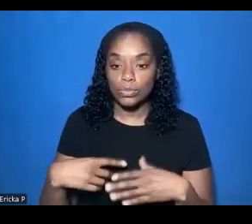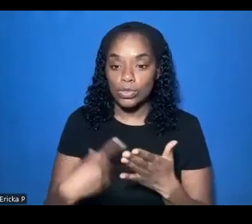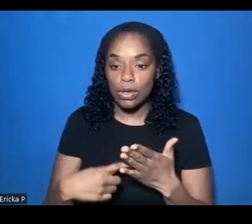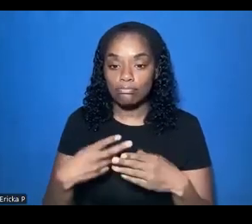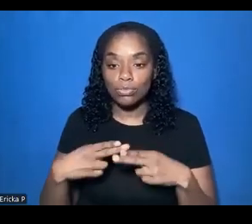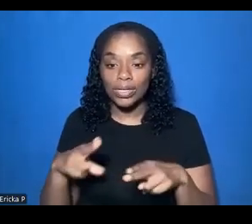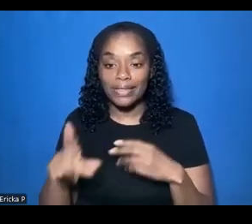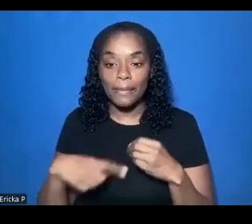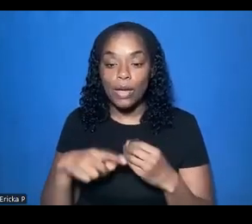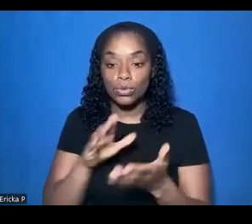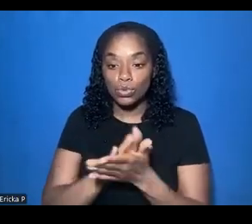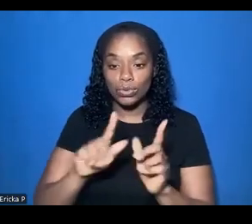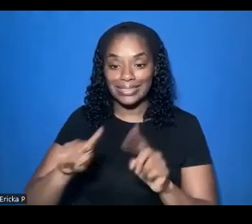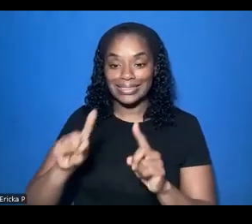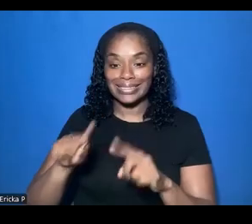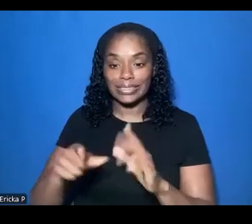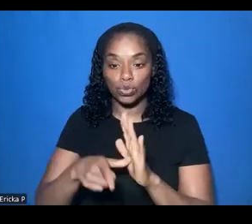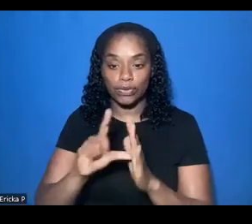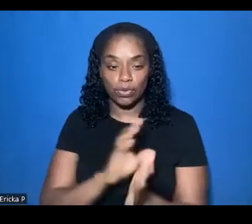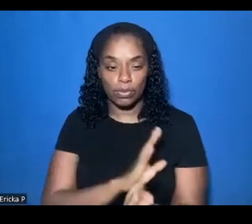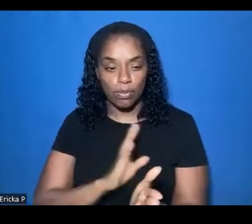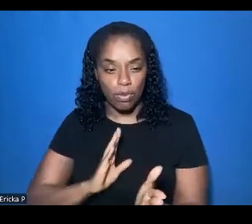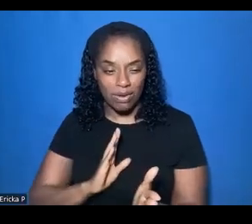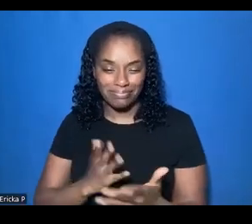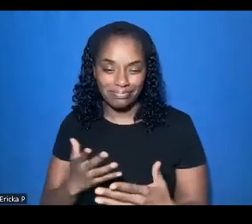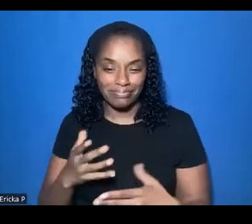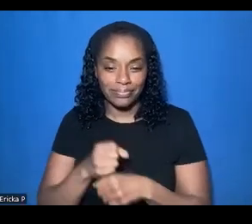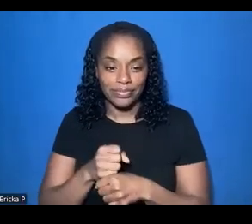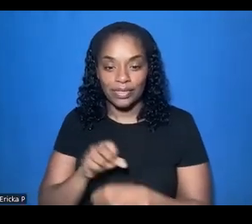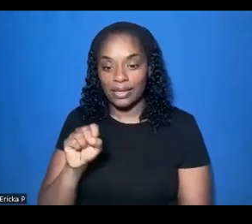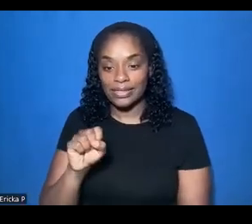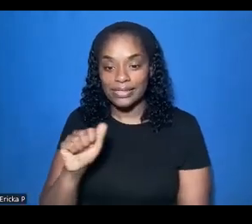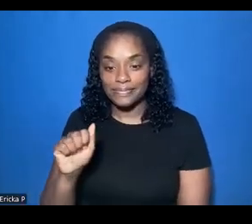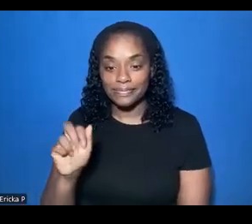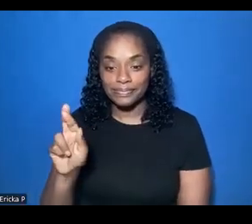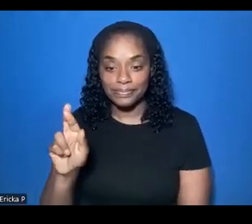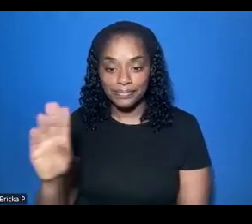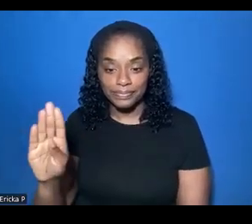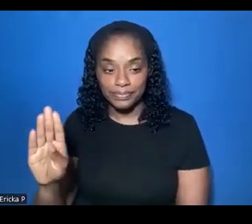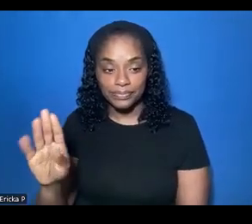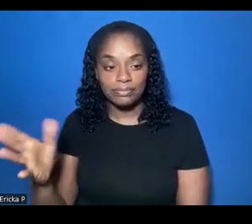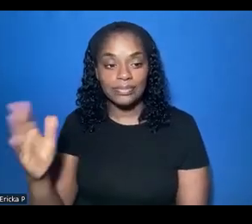Attendance Review Board, which is also known as SARB. Inappropriate discipline